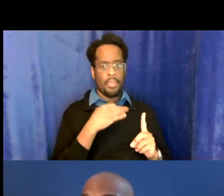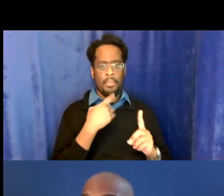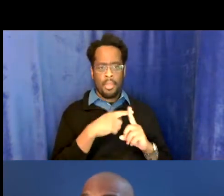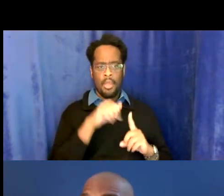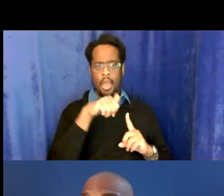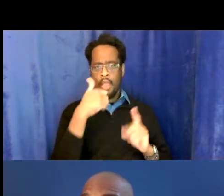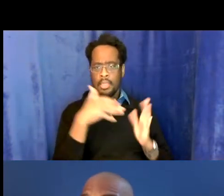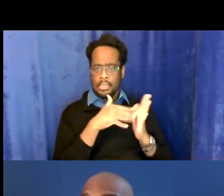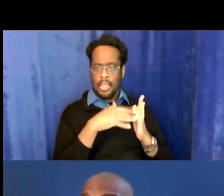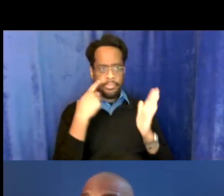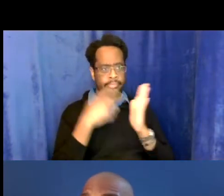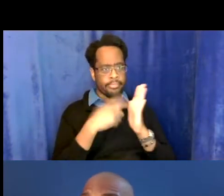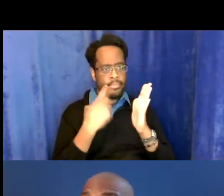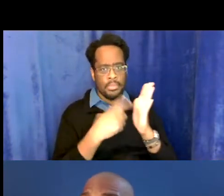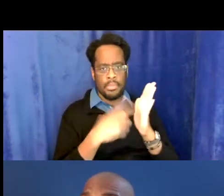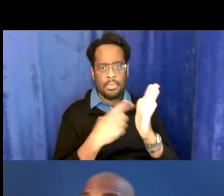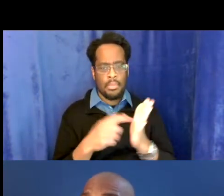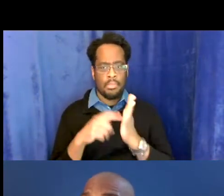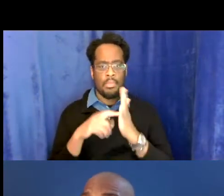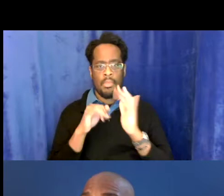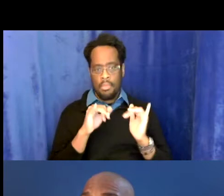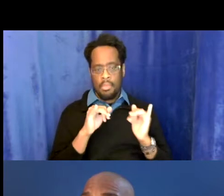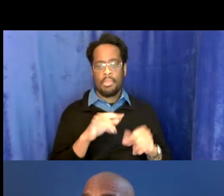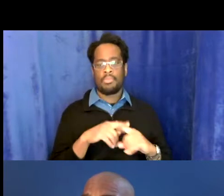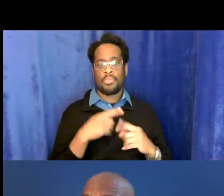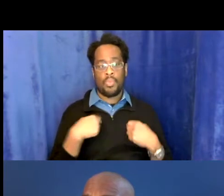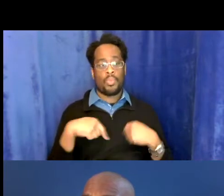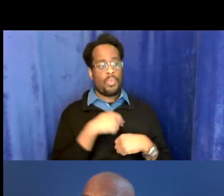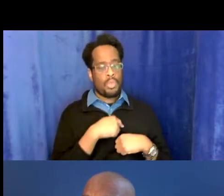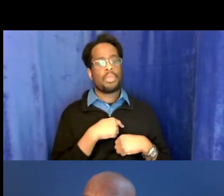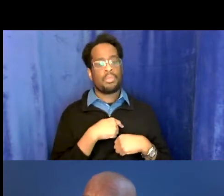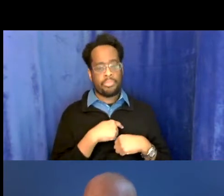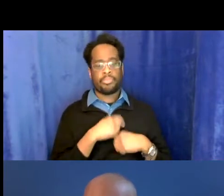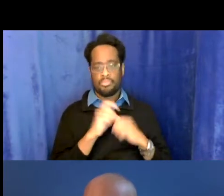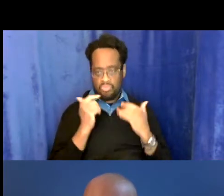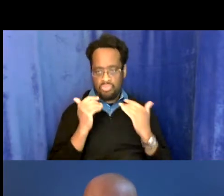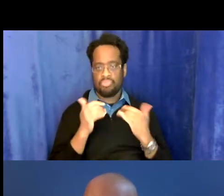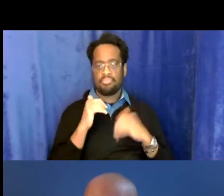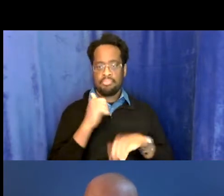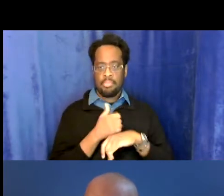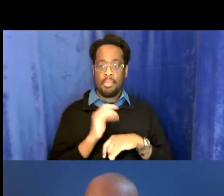So we have that, plus we have other studies that we have noticed and made observations.